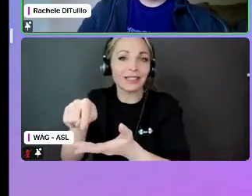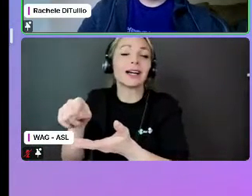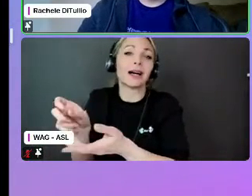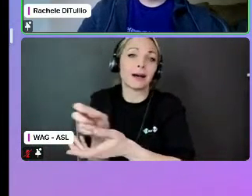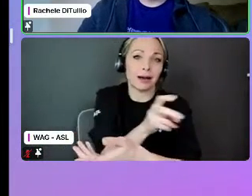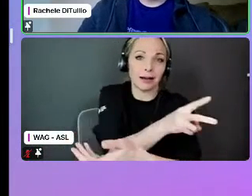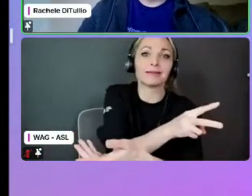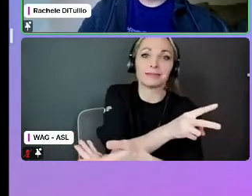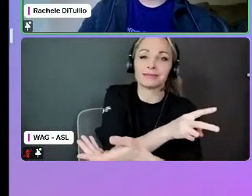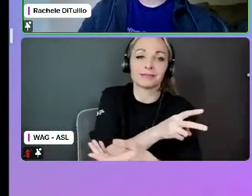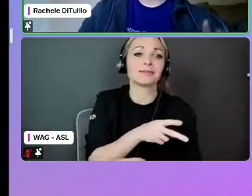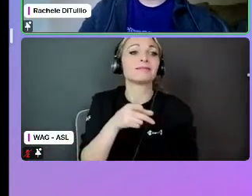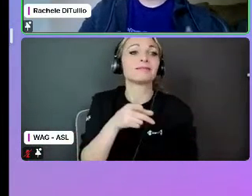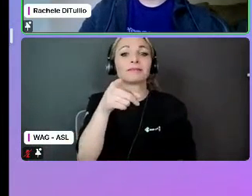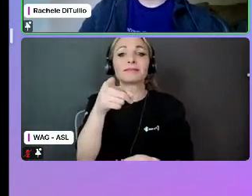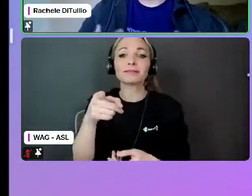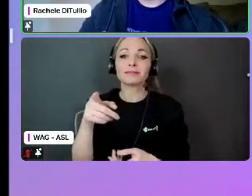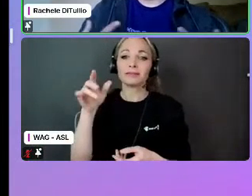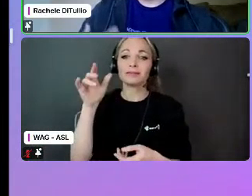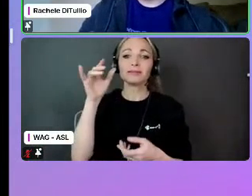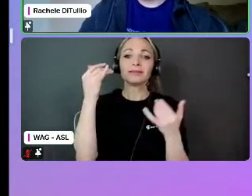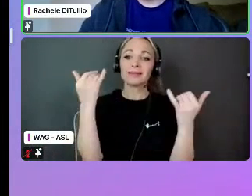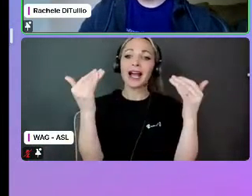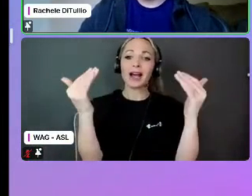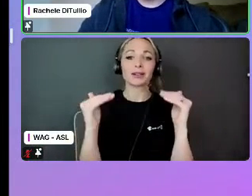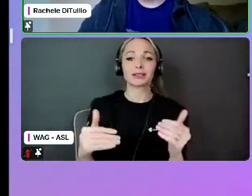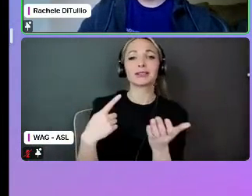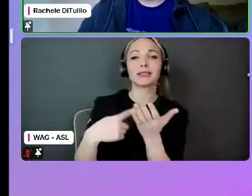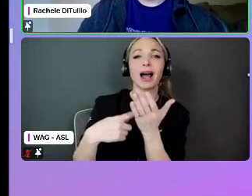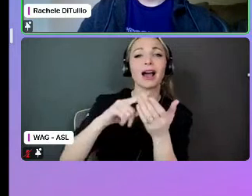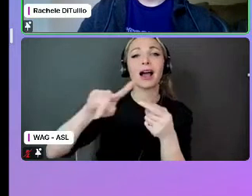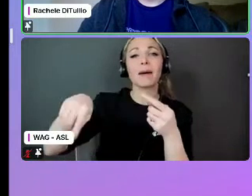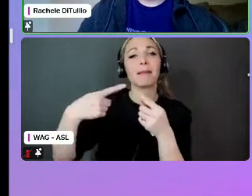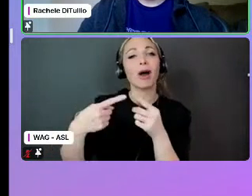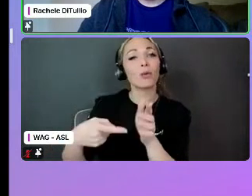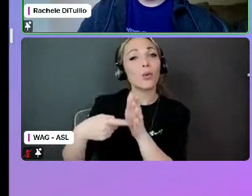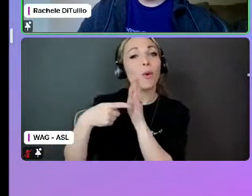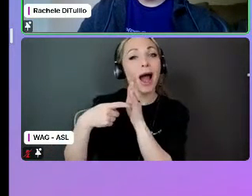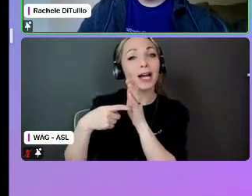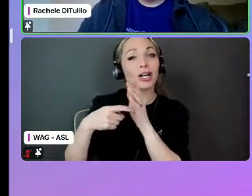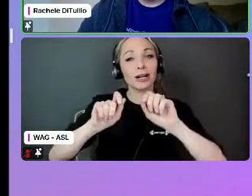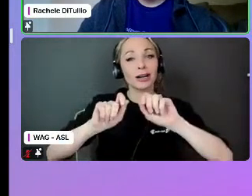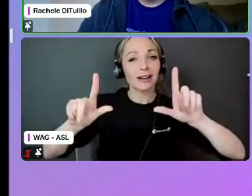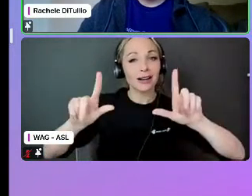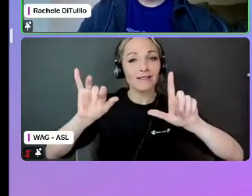about marking our required fields. So no matter how you